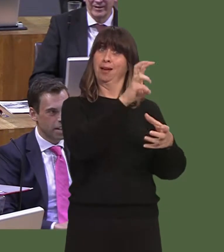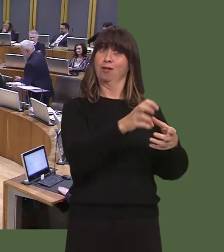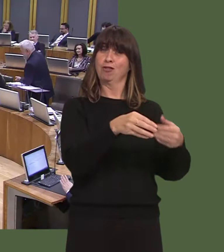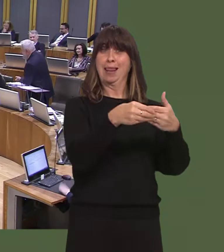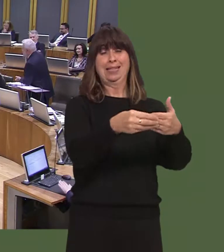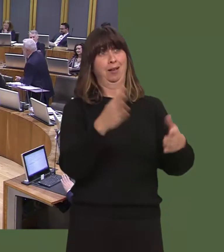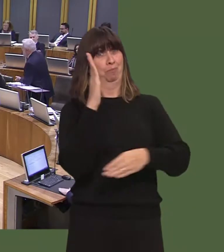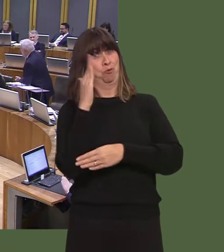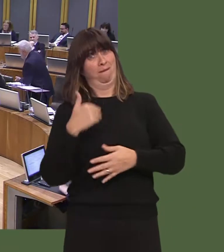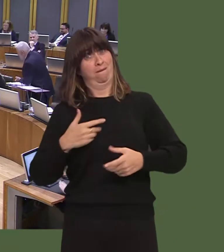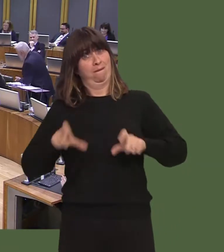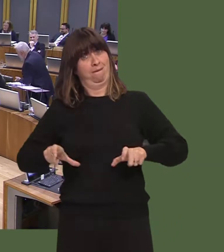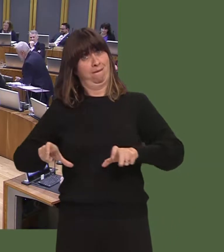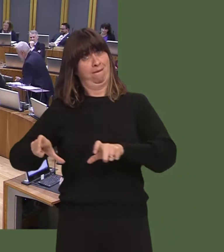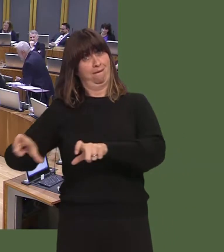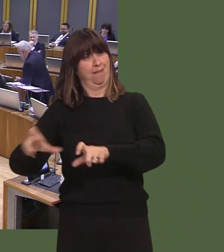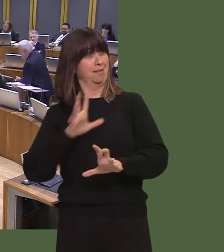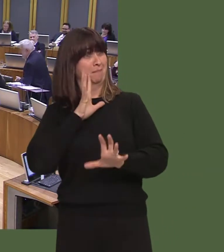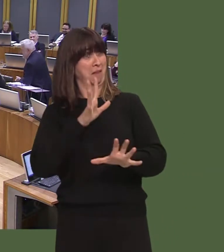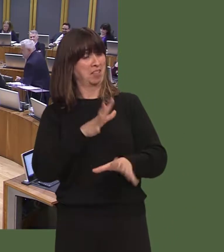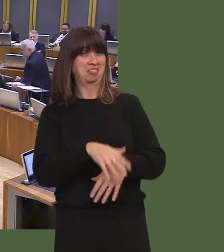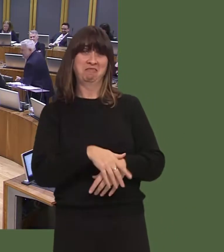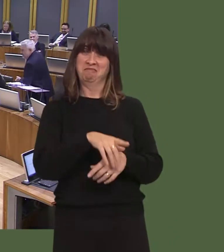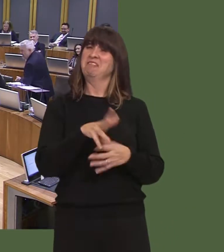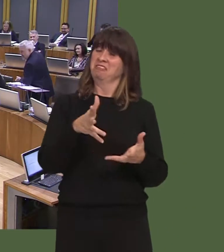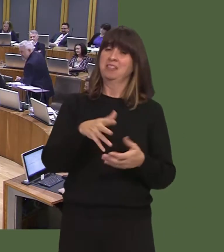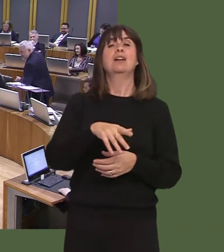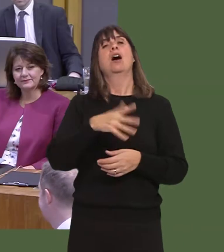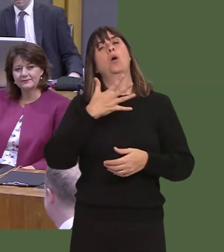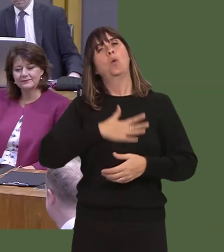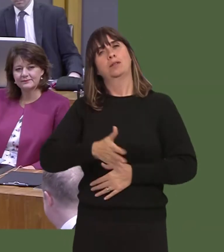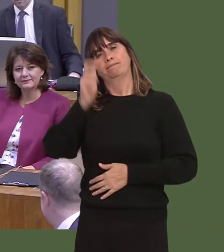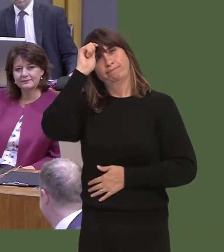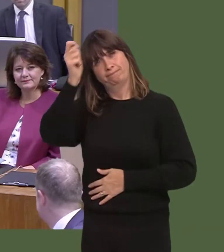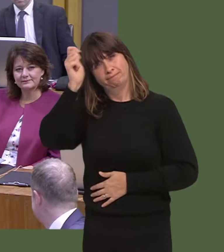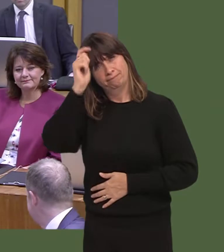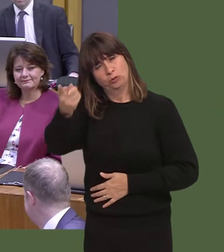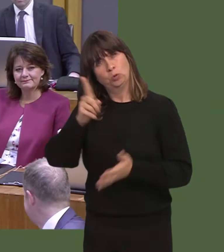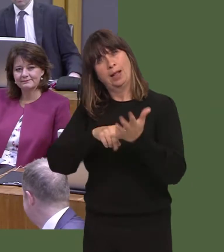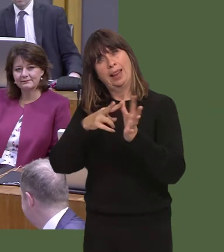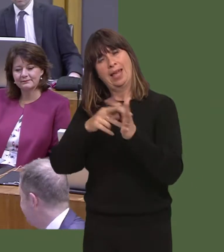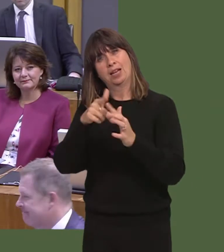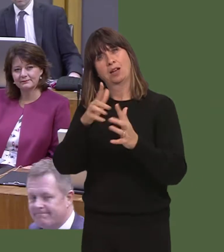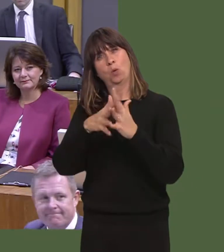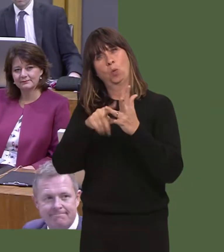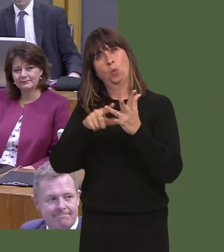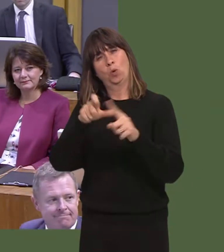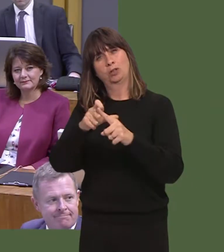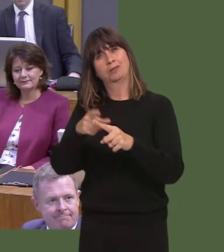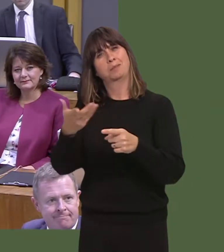Can I also pay tribute to his predecessor, Leanne Wood? Leanne is somebody with whom weó.